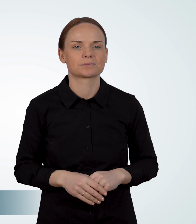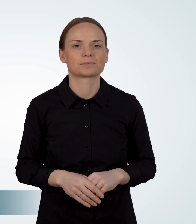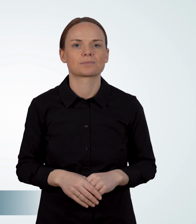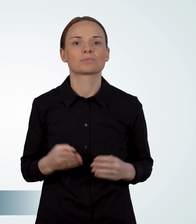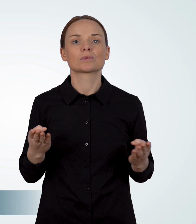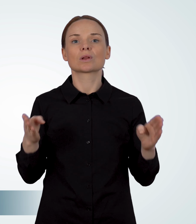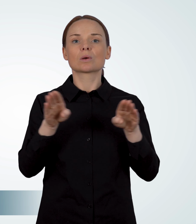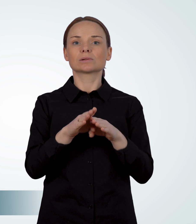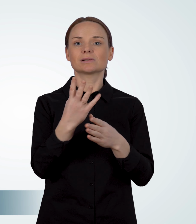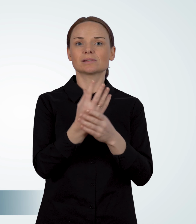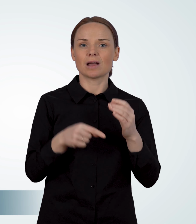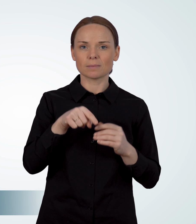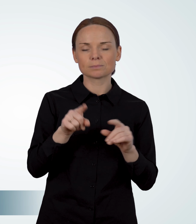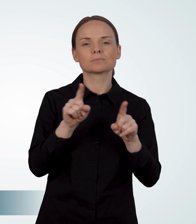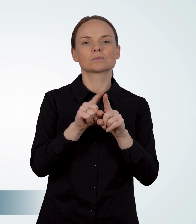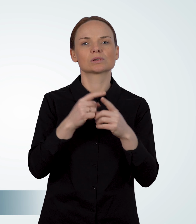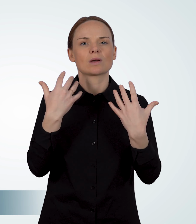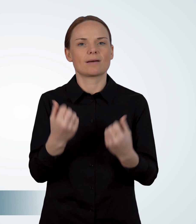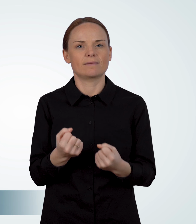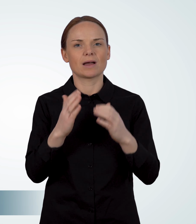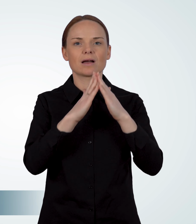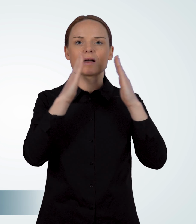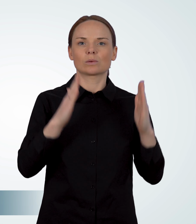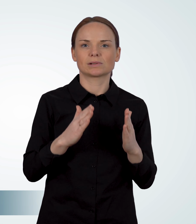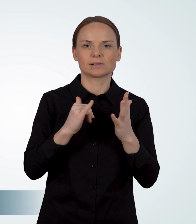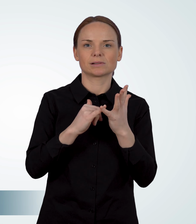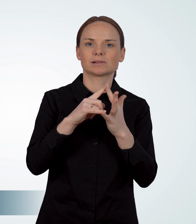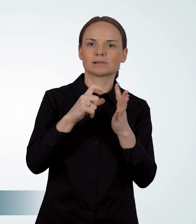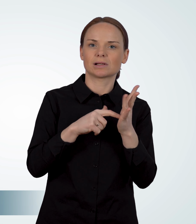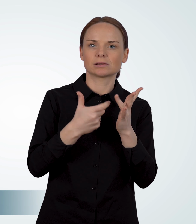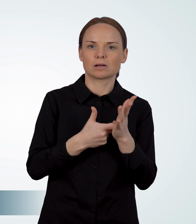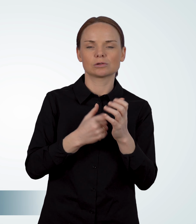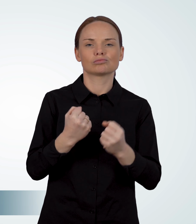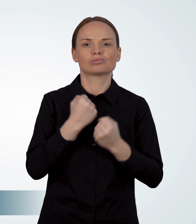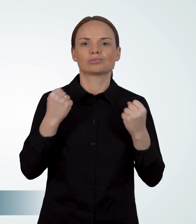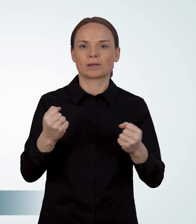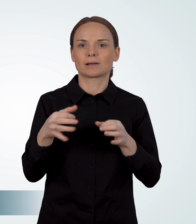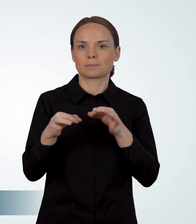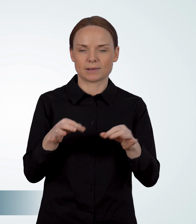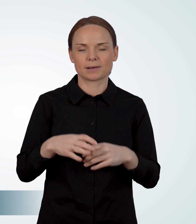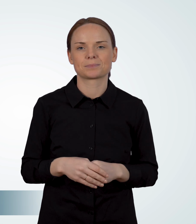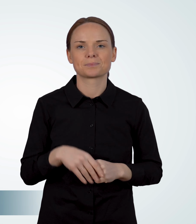Closing the Gap includes The Housing Sector Strengthening Plan.